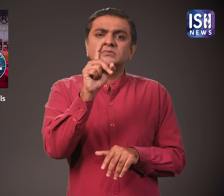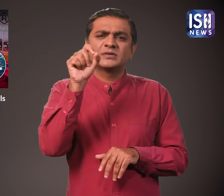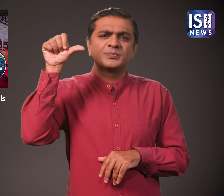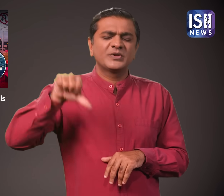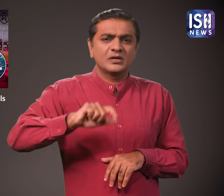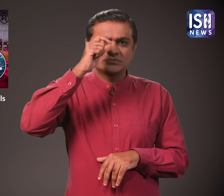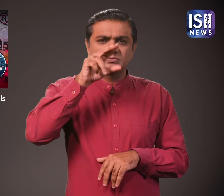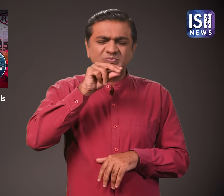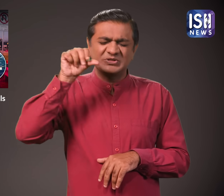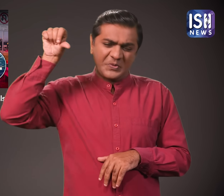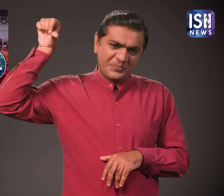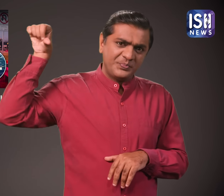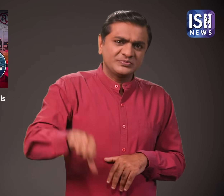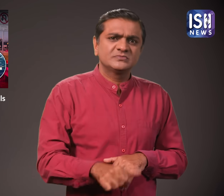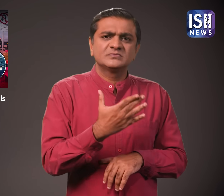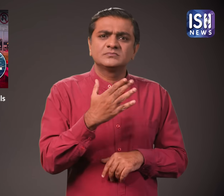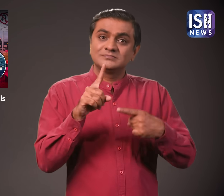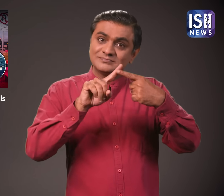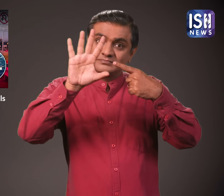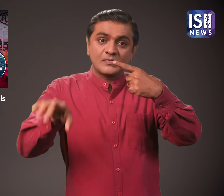He got 10 questions wrong in English.